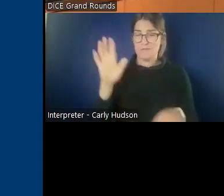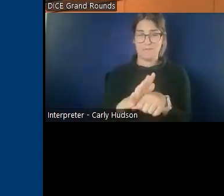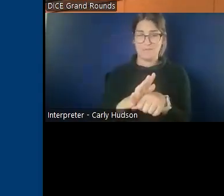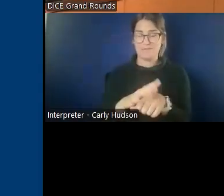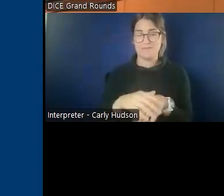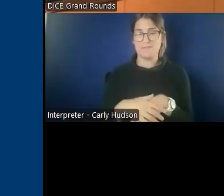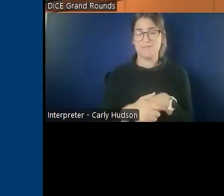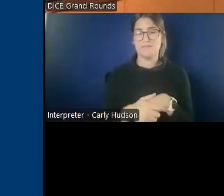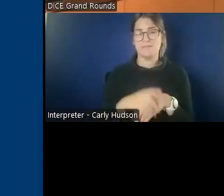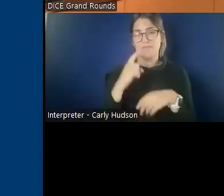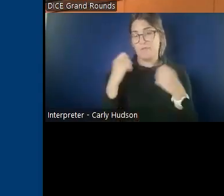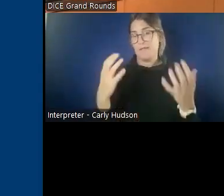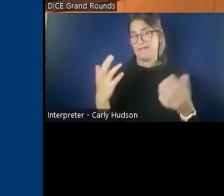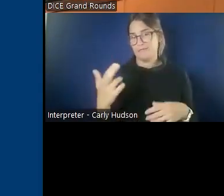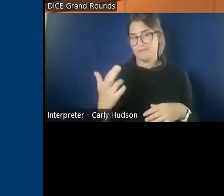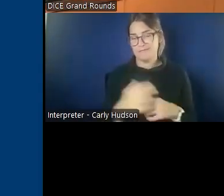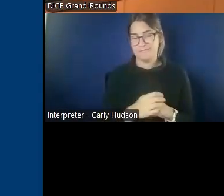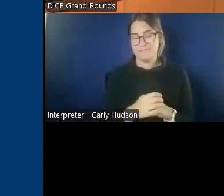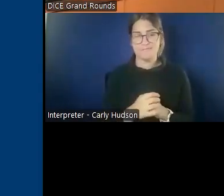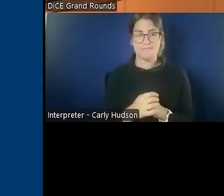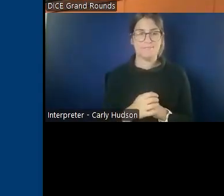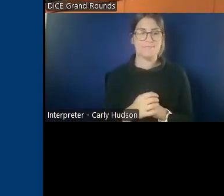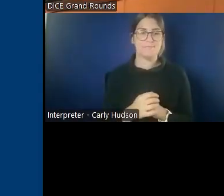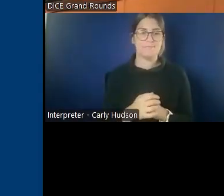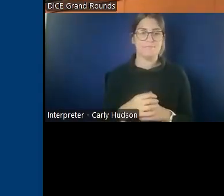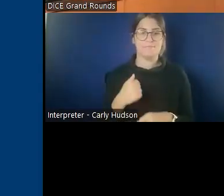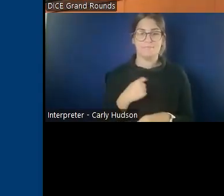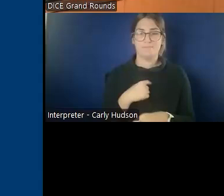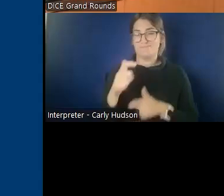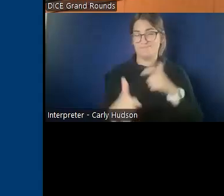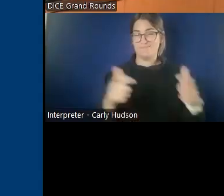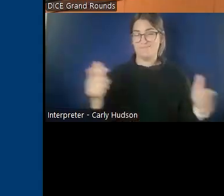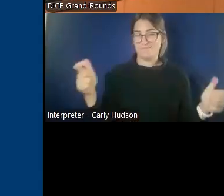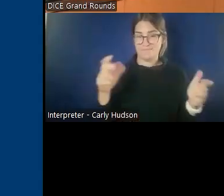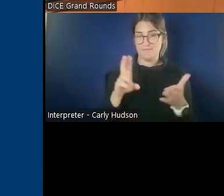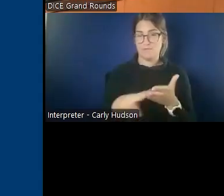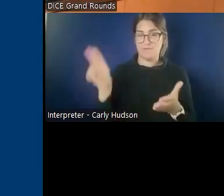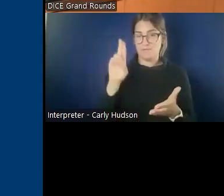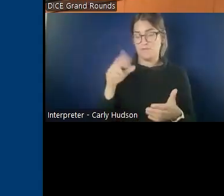also add in that we're we're a very large University we're not reaching everybody